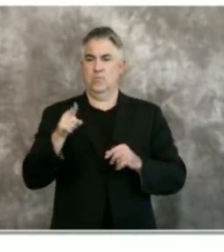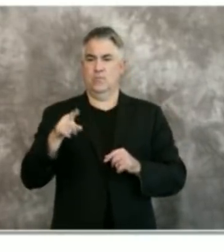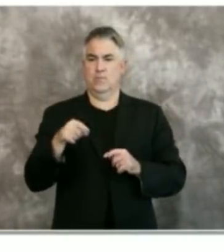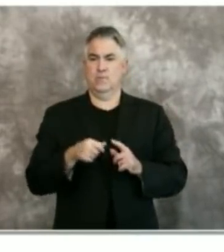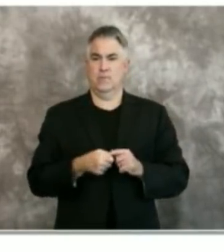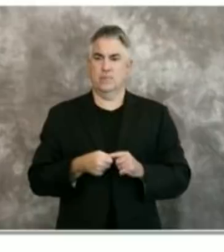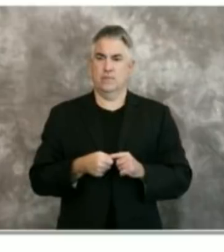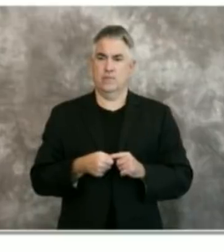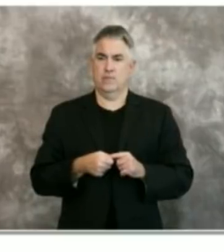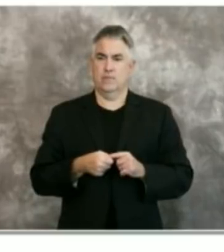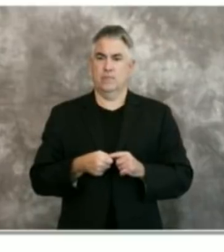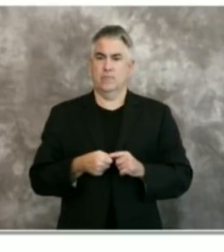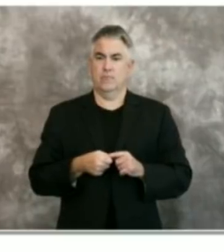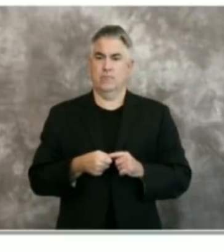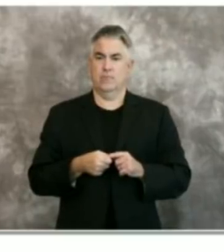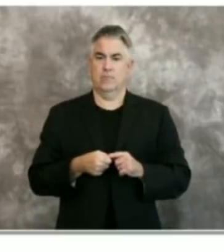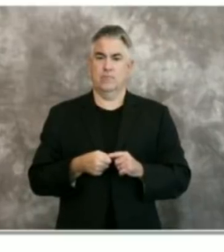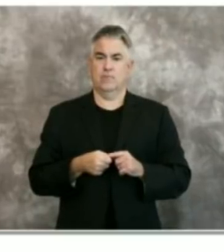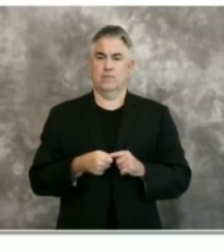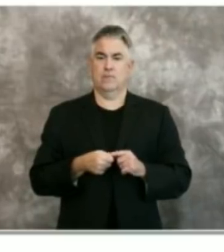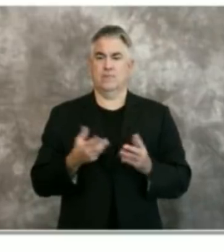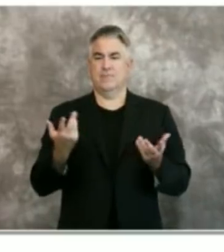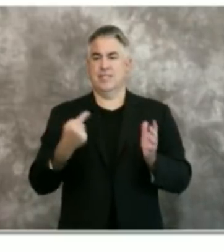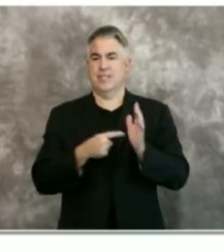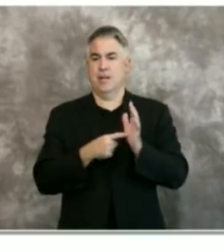GO. THERE WE GO. SO THIS SLIDE